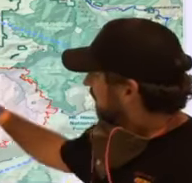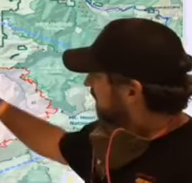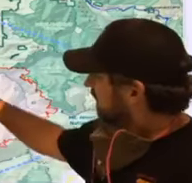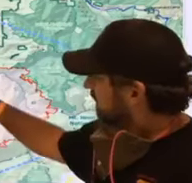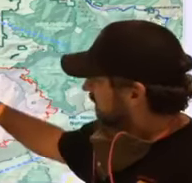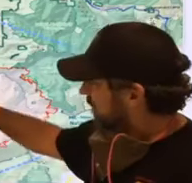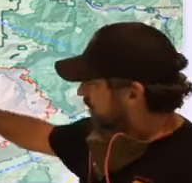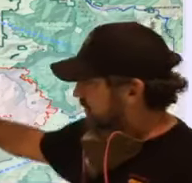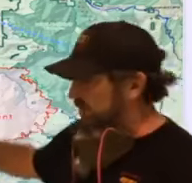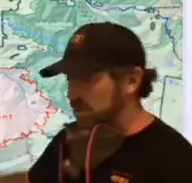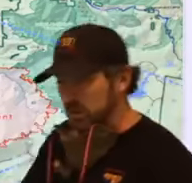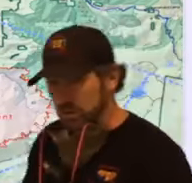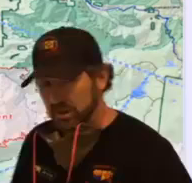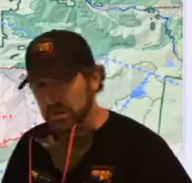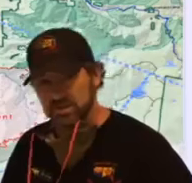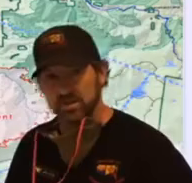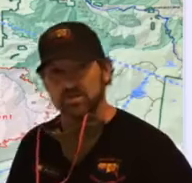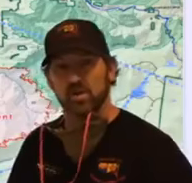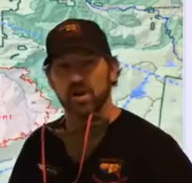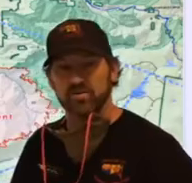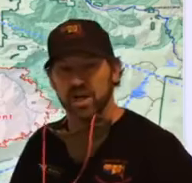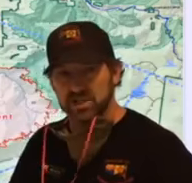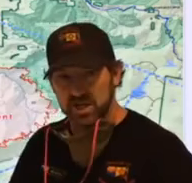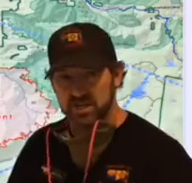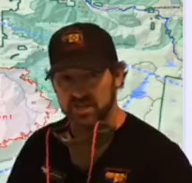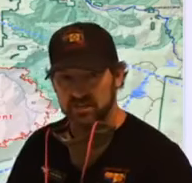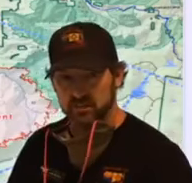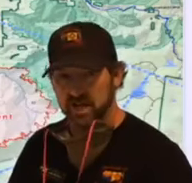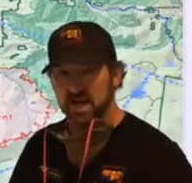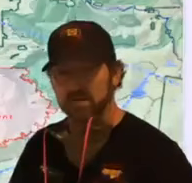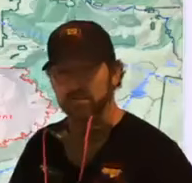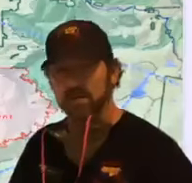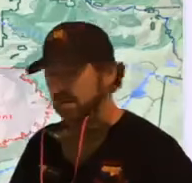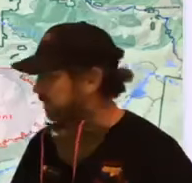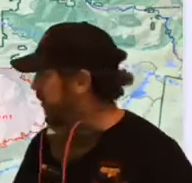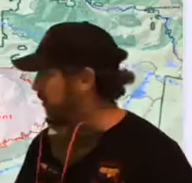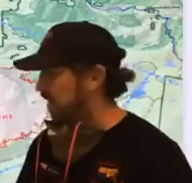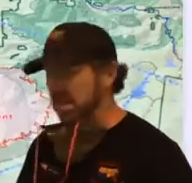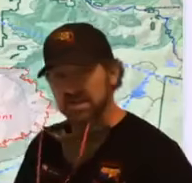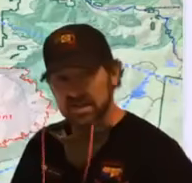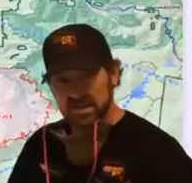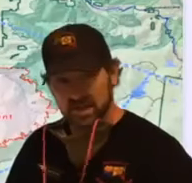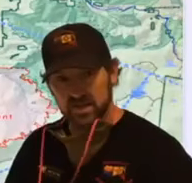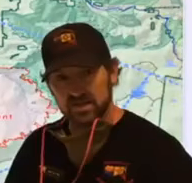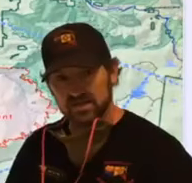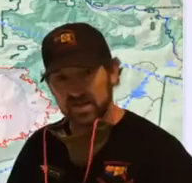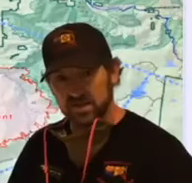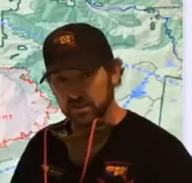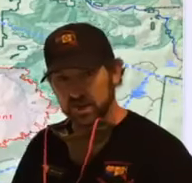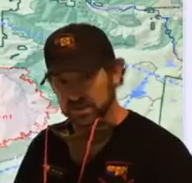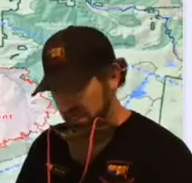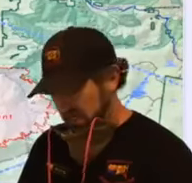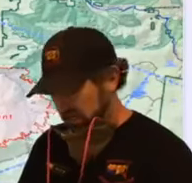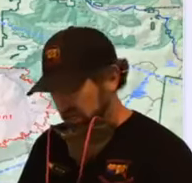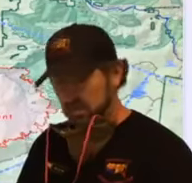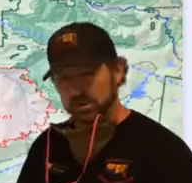and then also included is some of our aviation assets that we had ability to utilize uh if needed throughout the day which